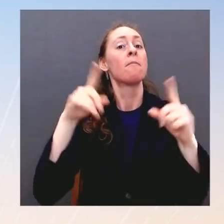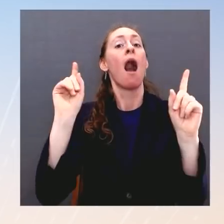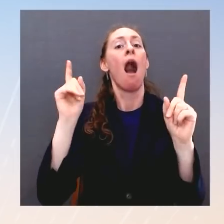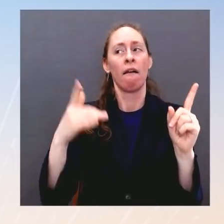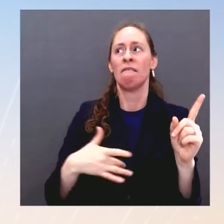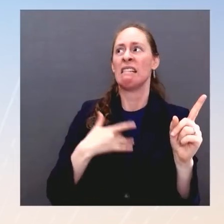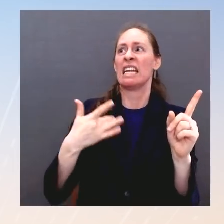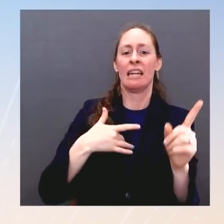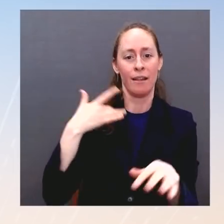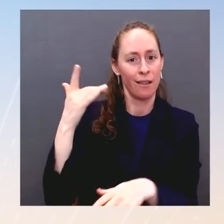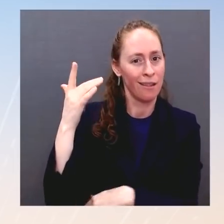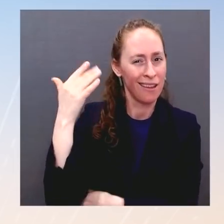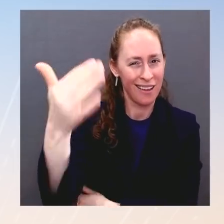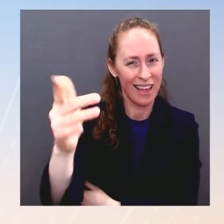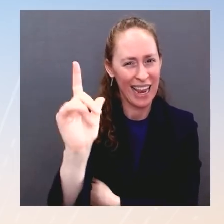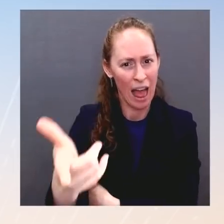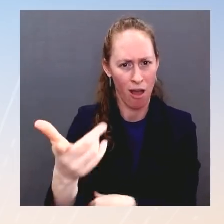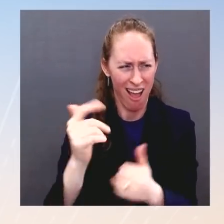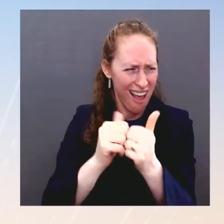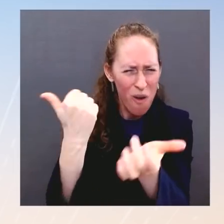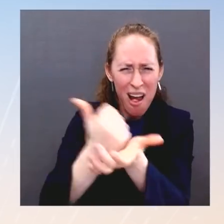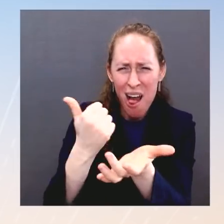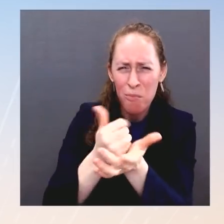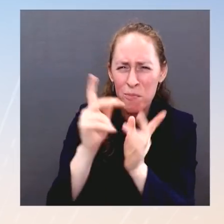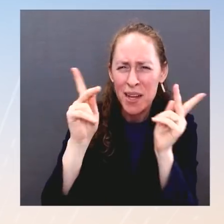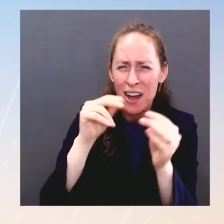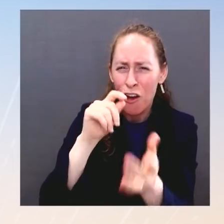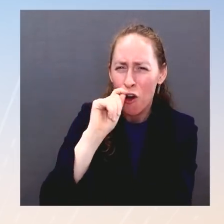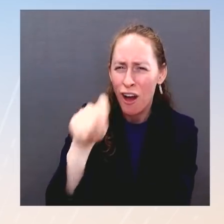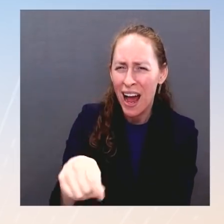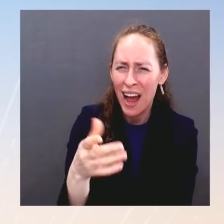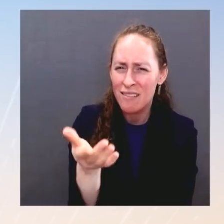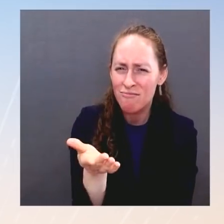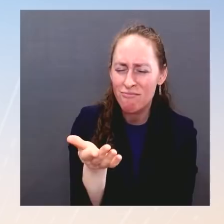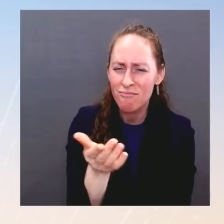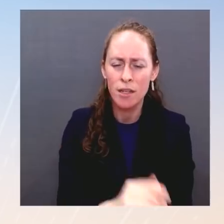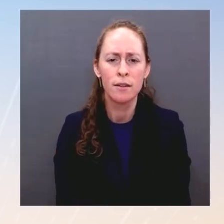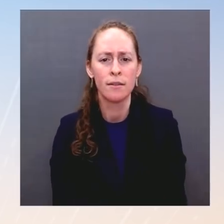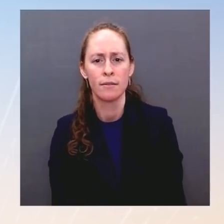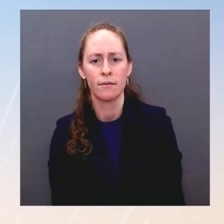who are seeing the news and these U.S. intel assessments